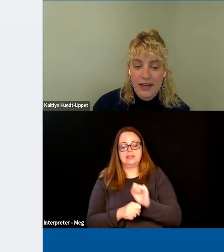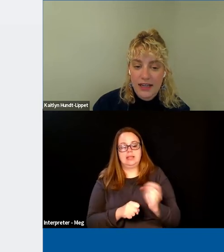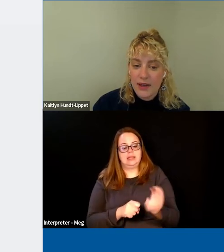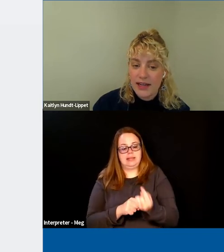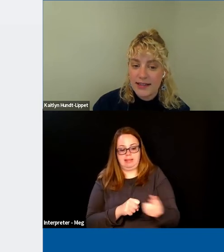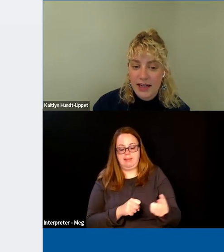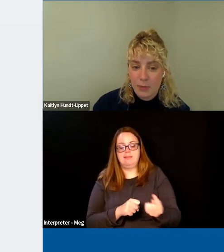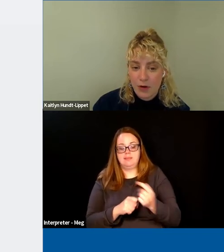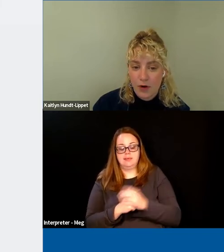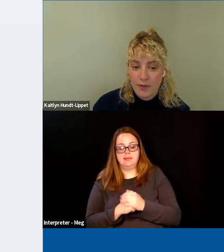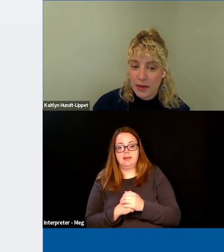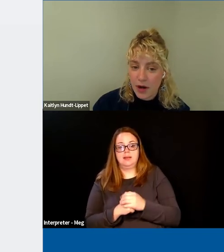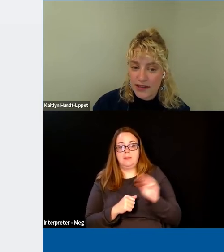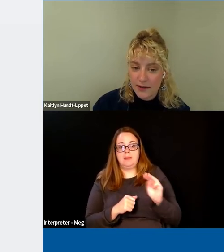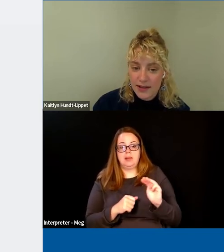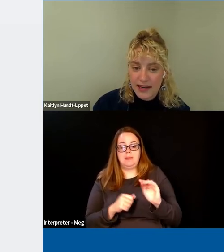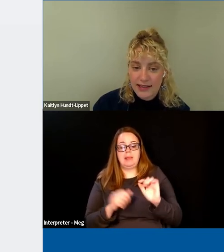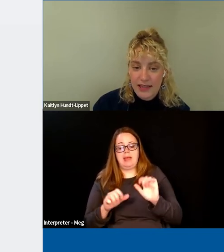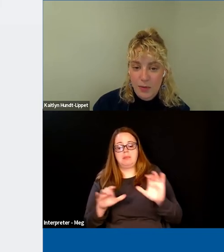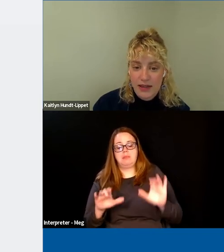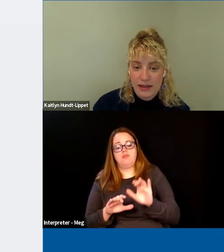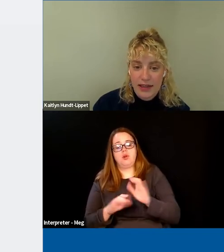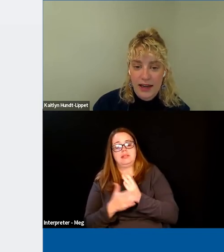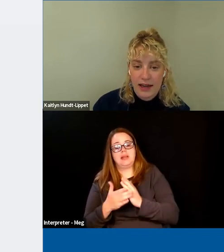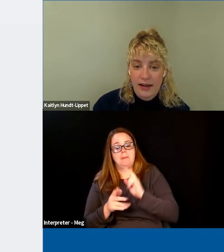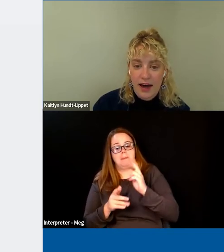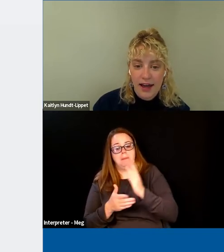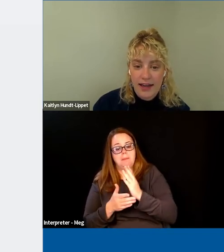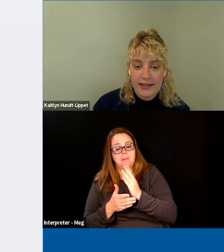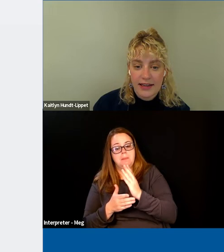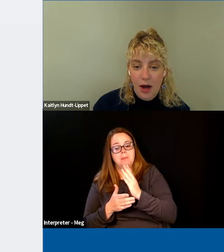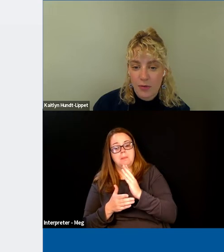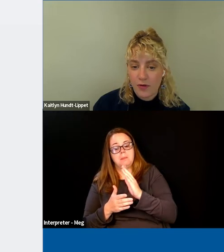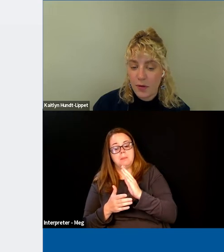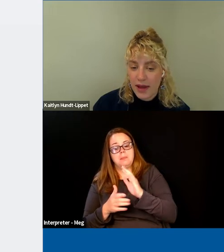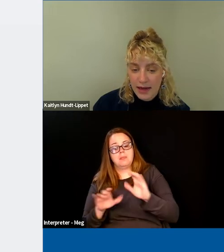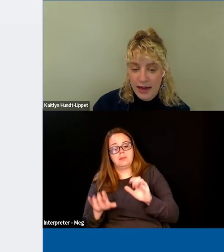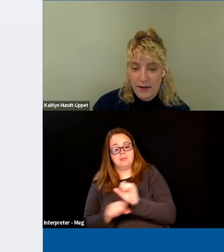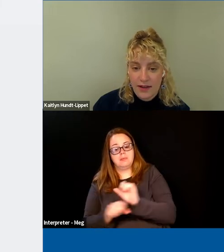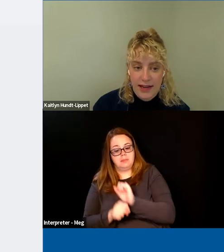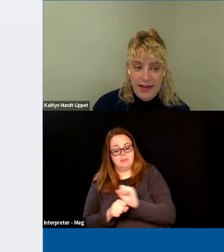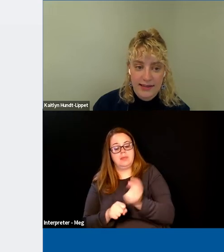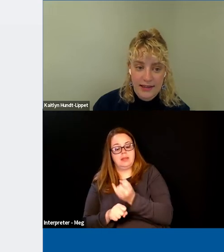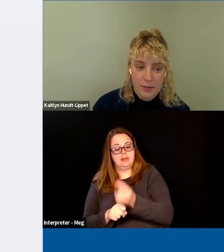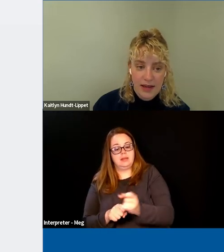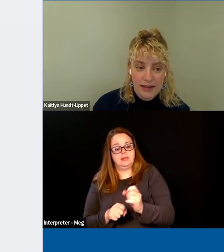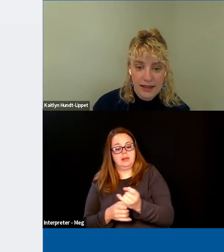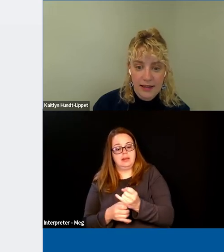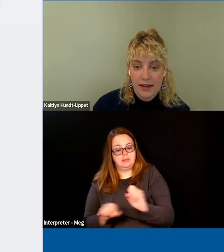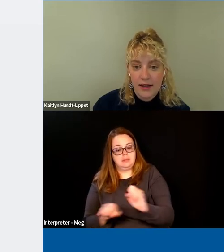medium is can perform some parts of the task independently and high is cannot perform any of the task independently.